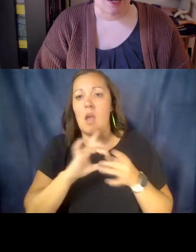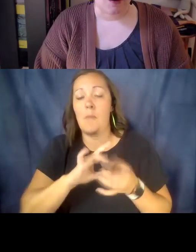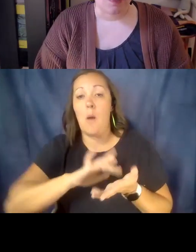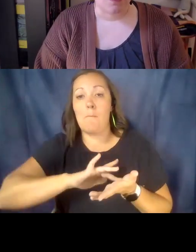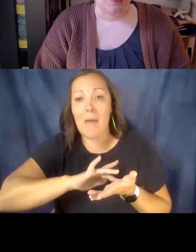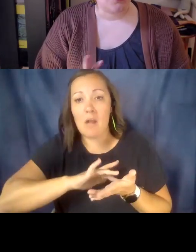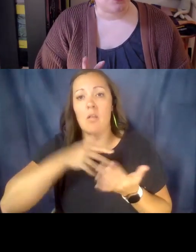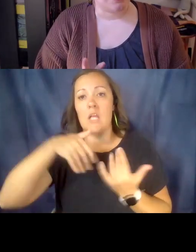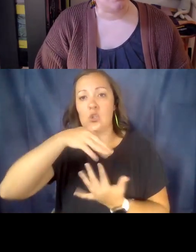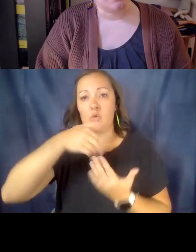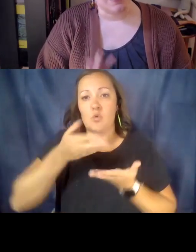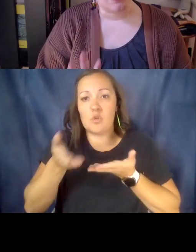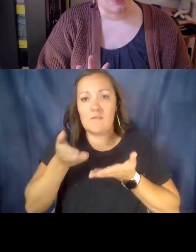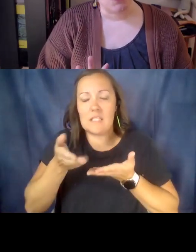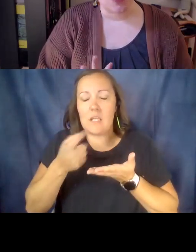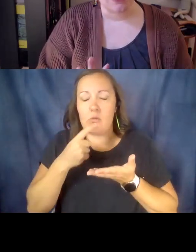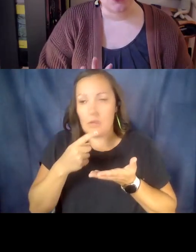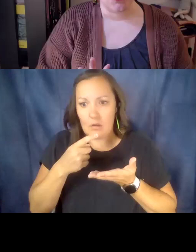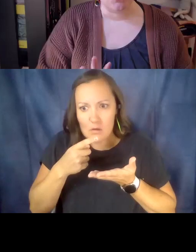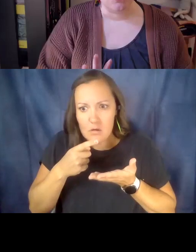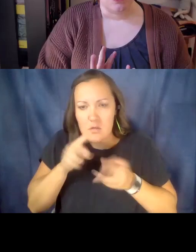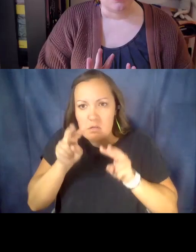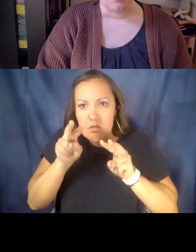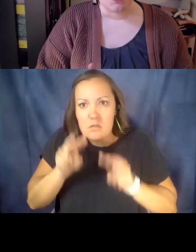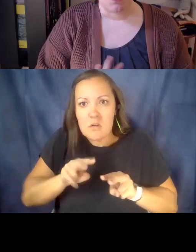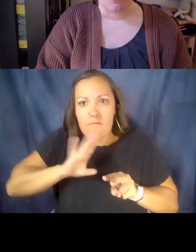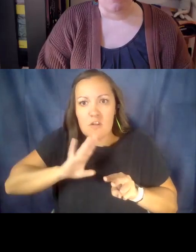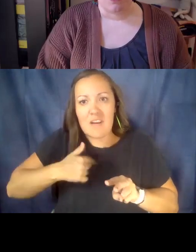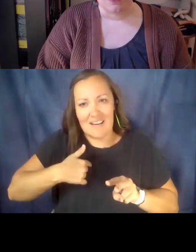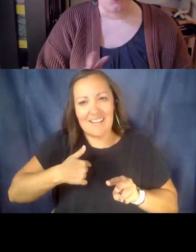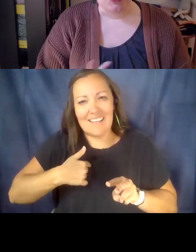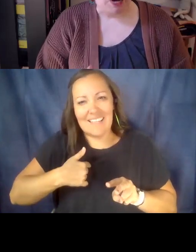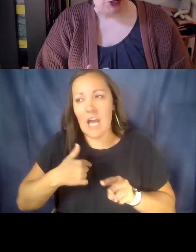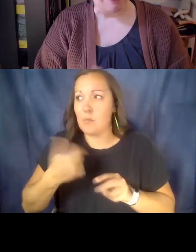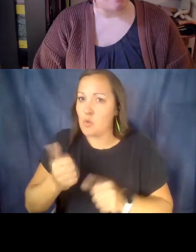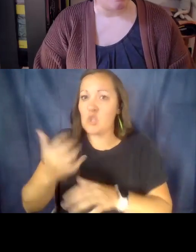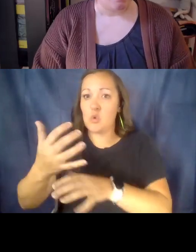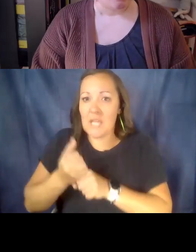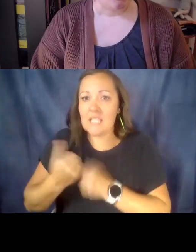I was really stressed out looking at trying to get some support from my elderly parents,